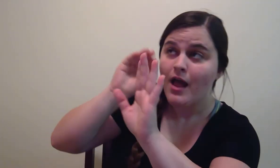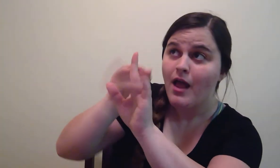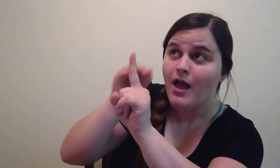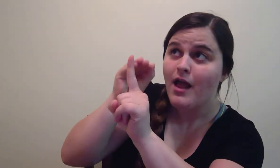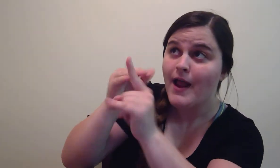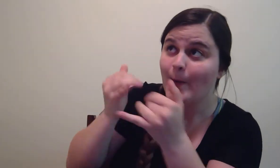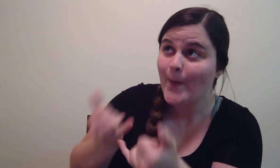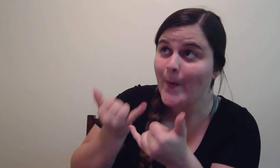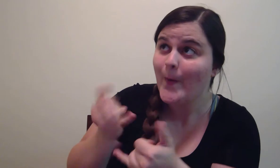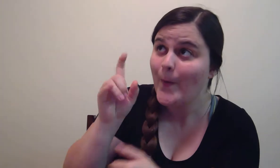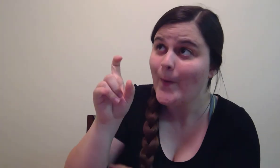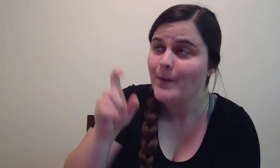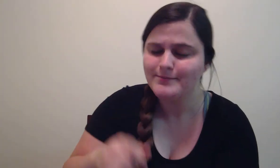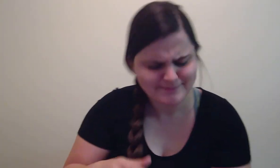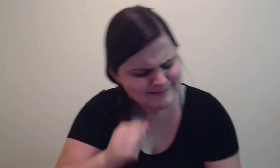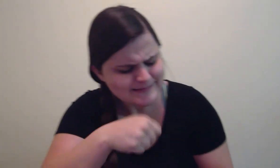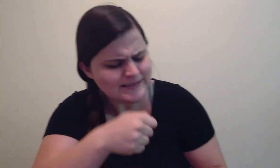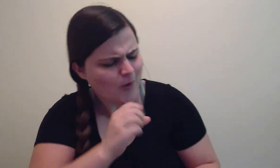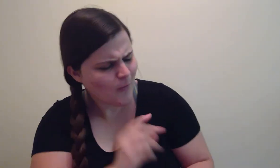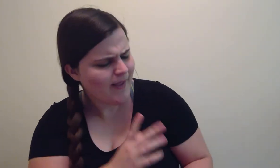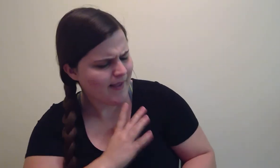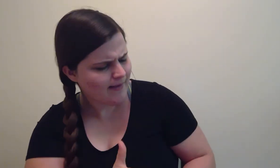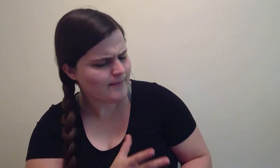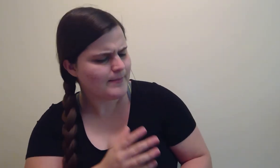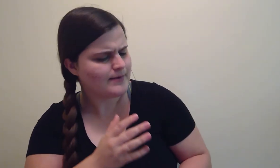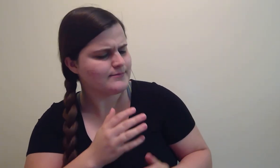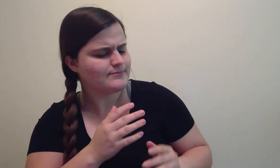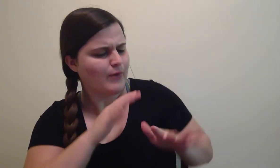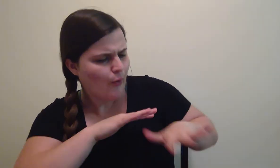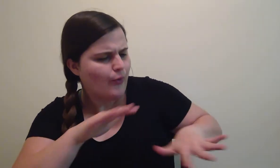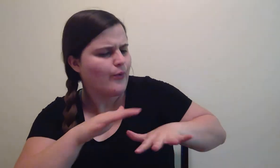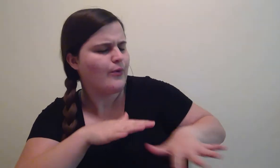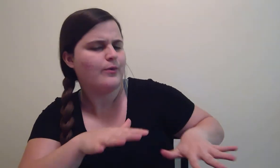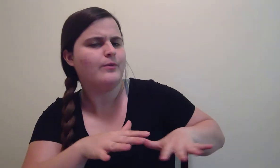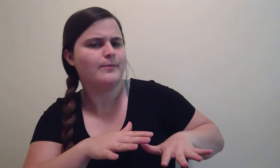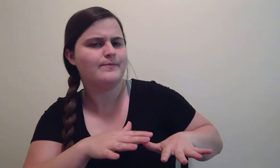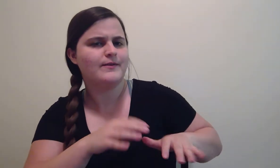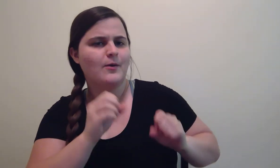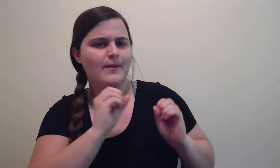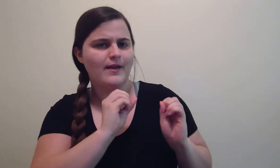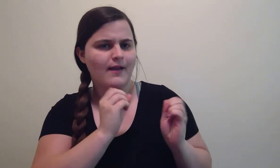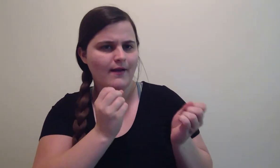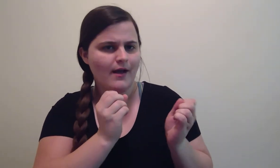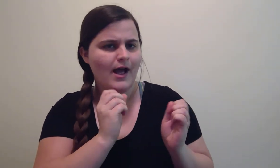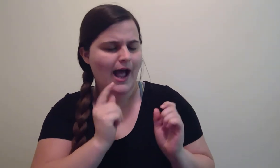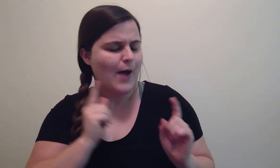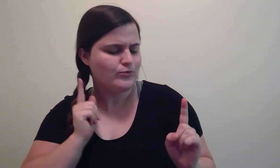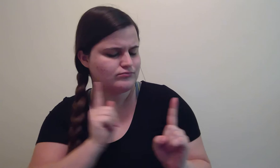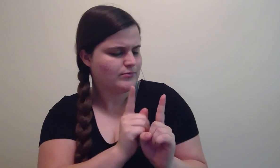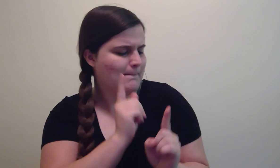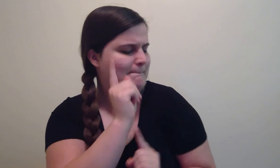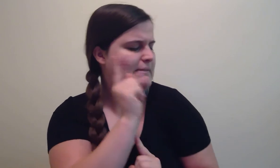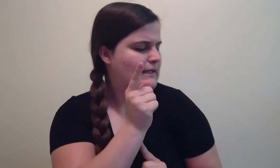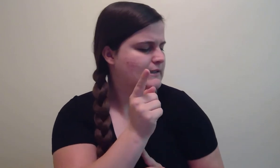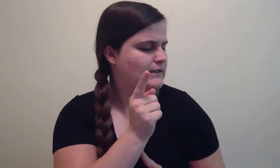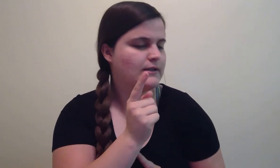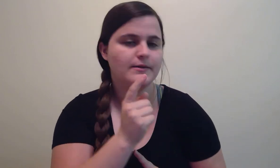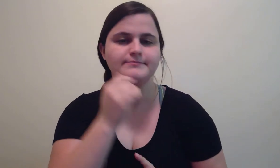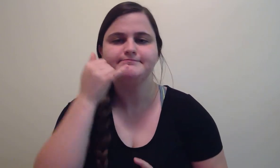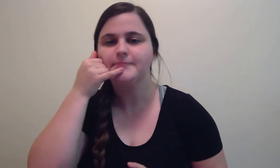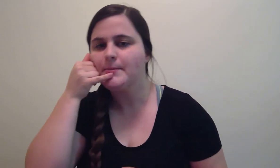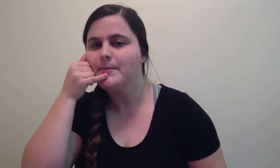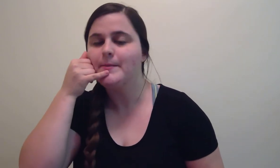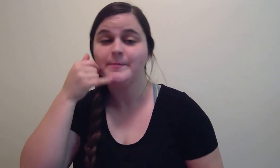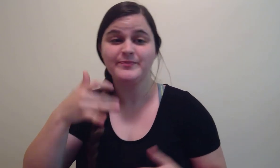and asked, "Now?" She nodded and whispered, "okay, but take it easy! I'll be over there in a minute."